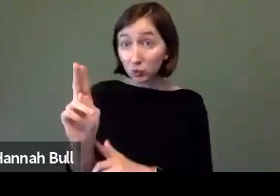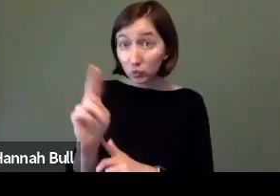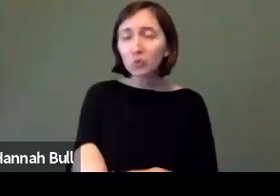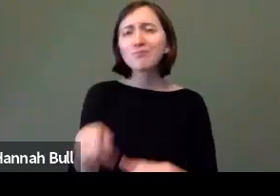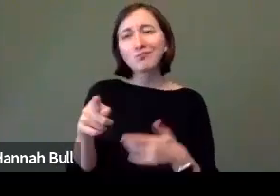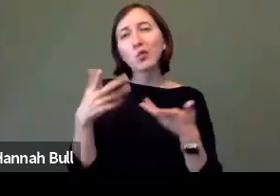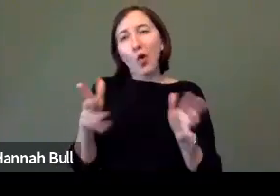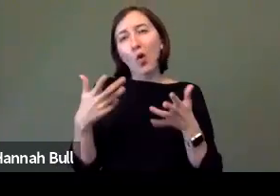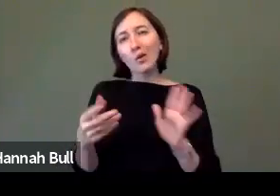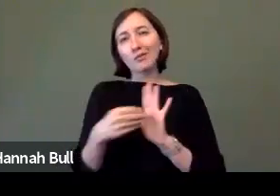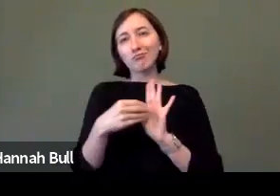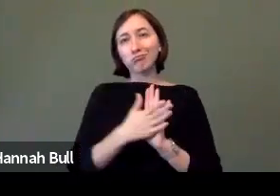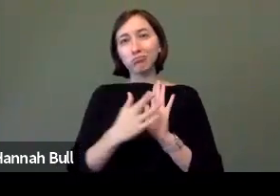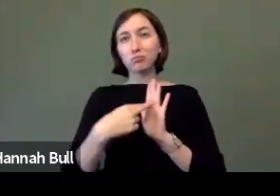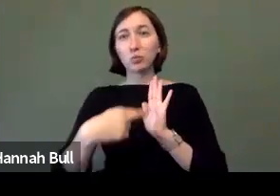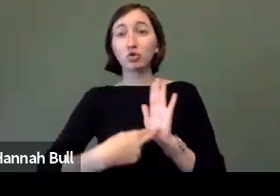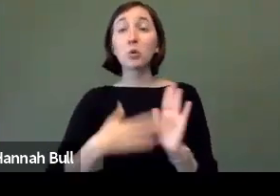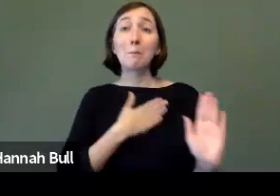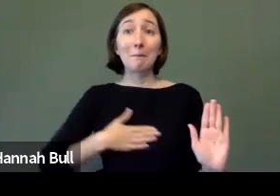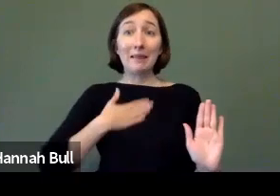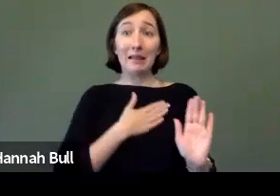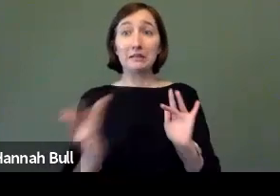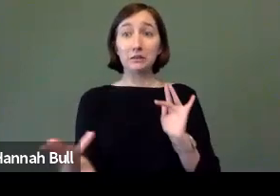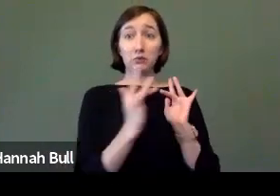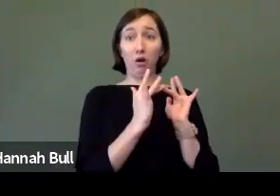but please feel free to reach out to the training e-mail.